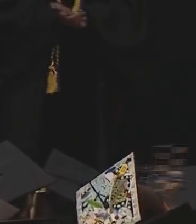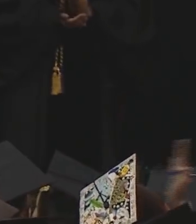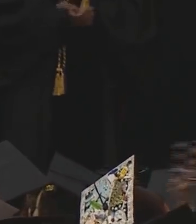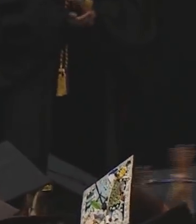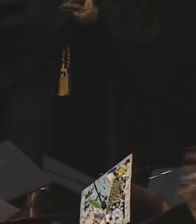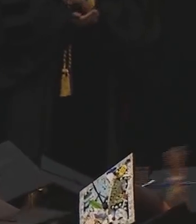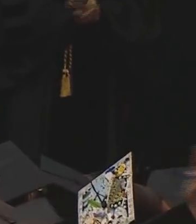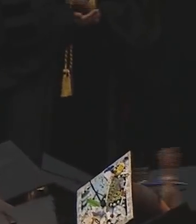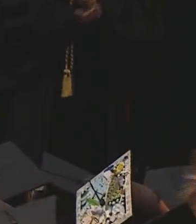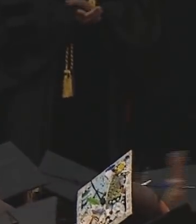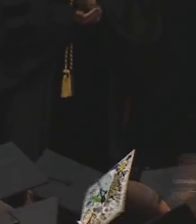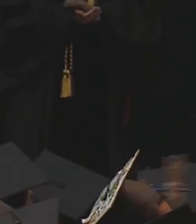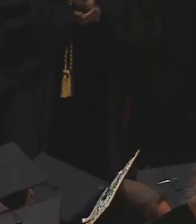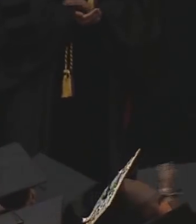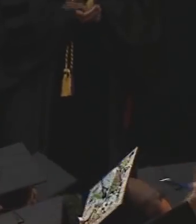ALL RIGHT, STUDENTS. STAND UP. FACULTY, UP.